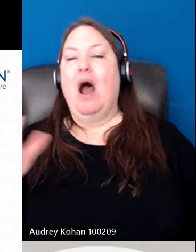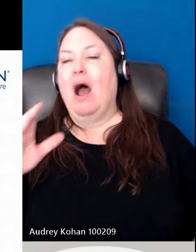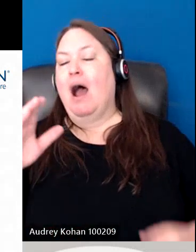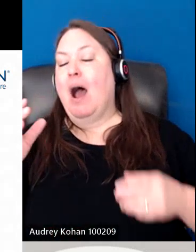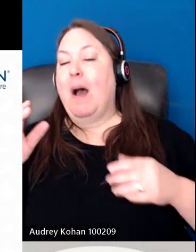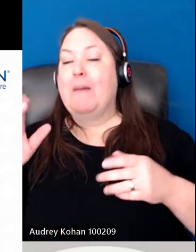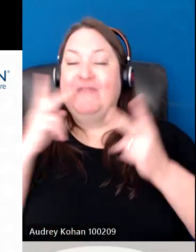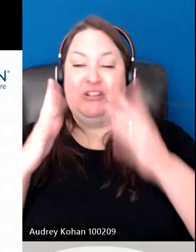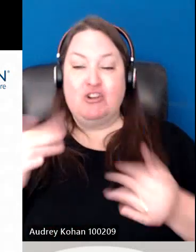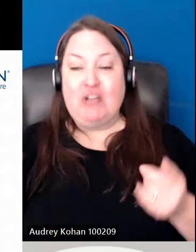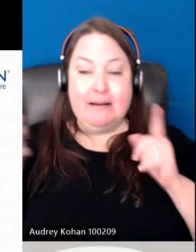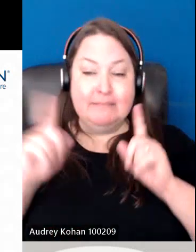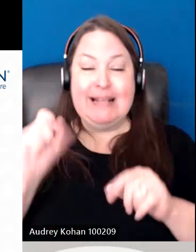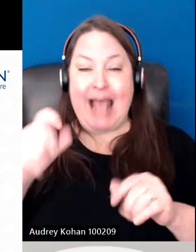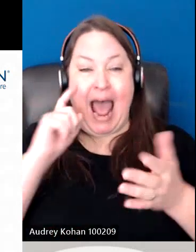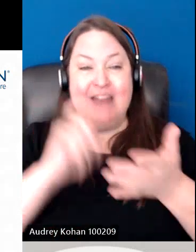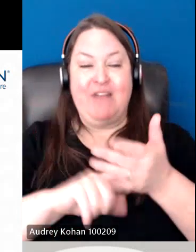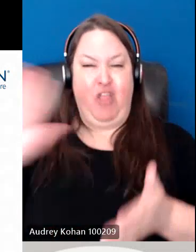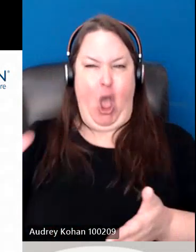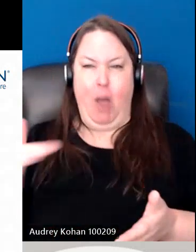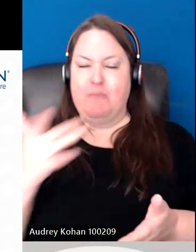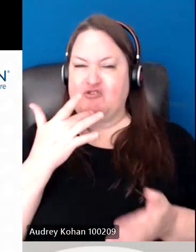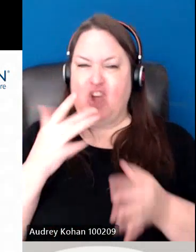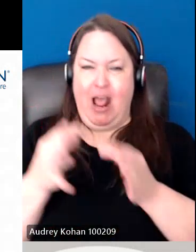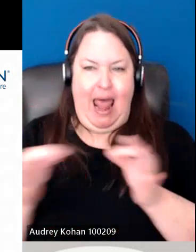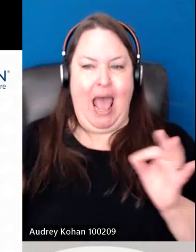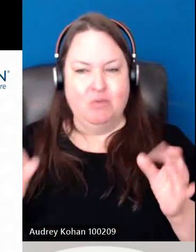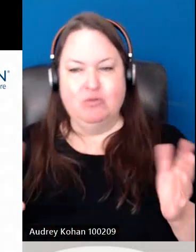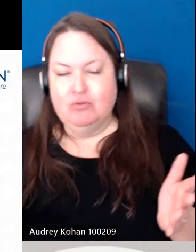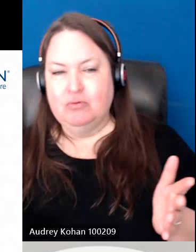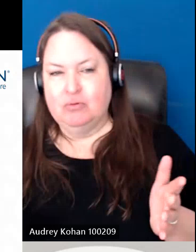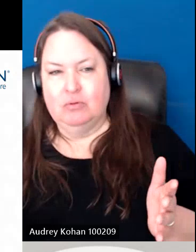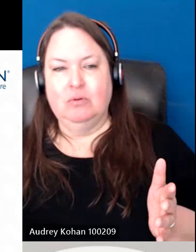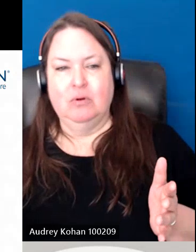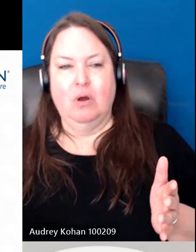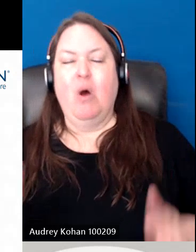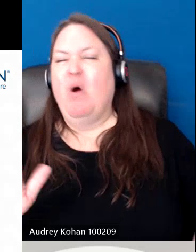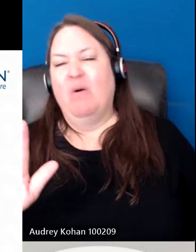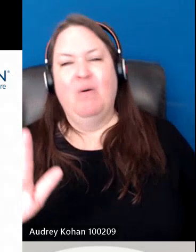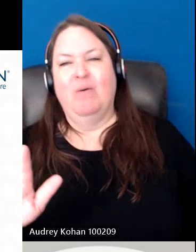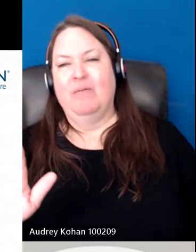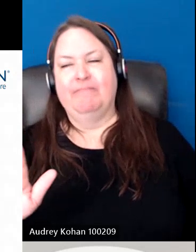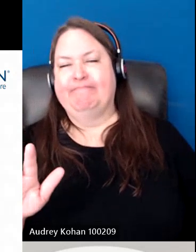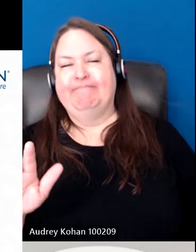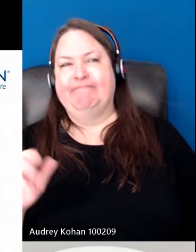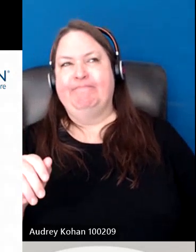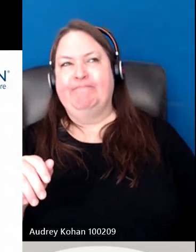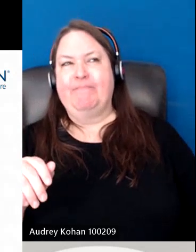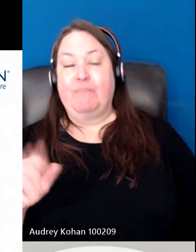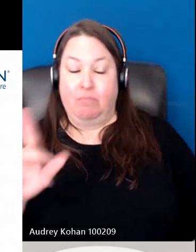can come up and identify their preferred language so you know it's so frustrating um and I I I tell